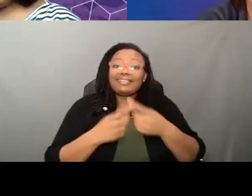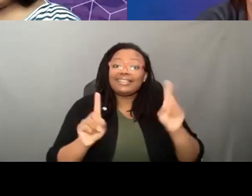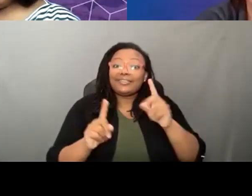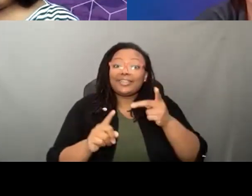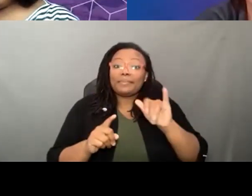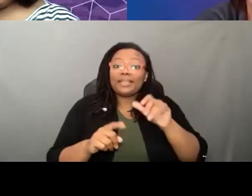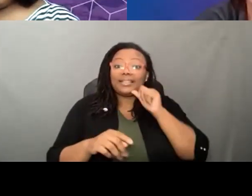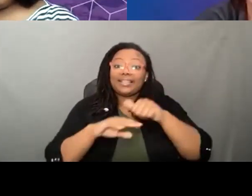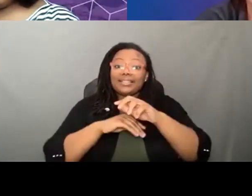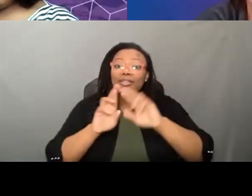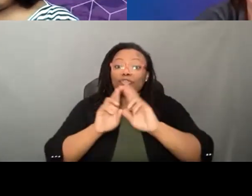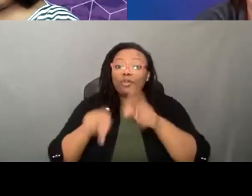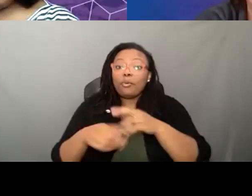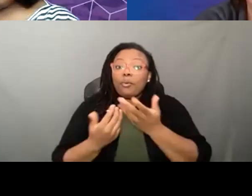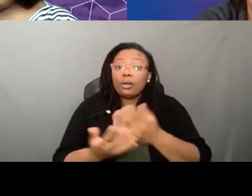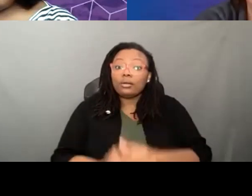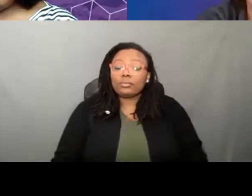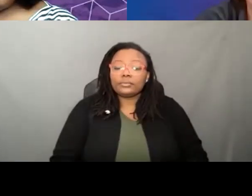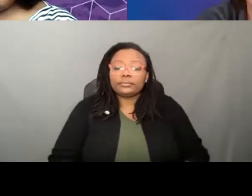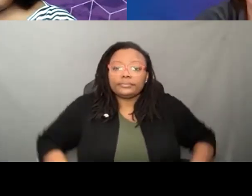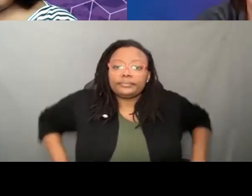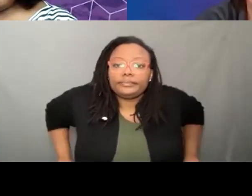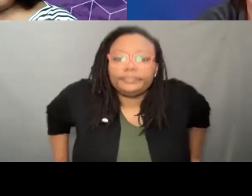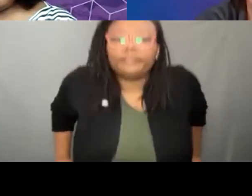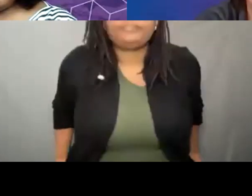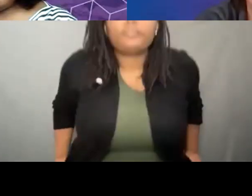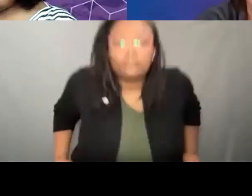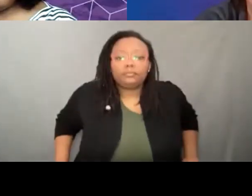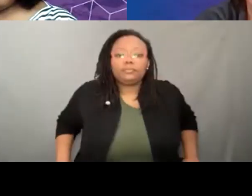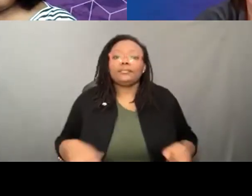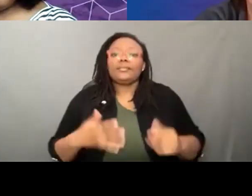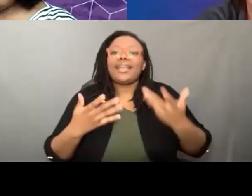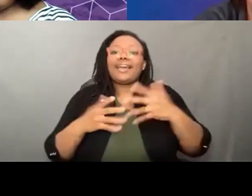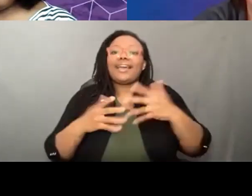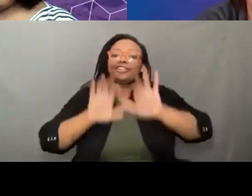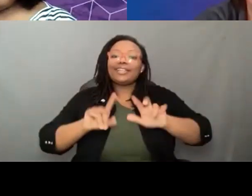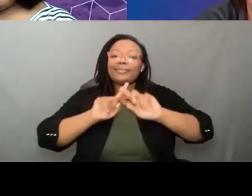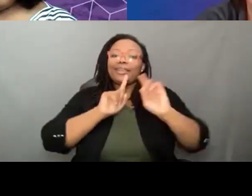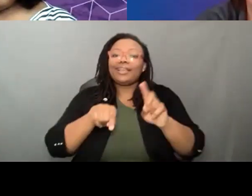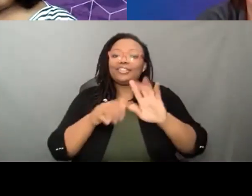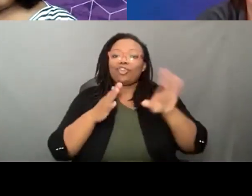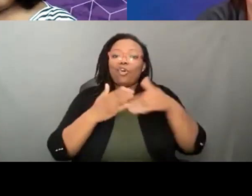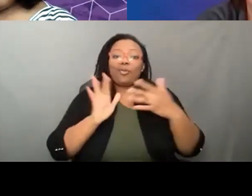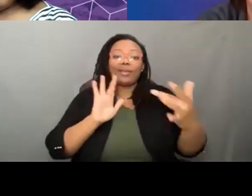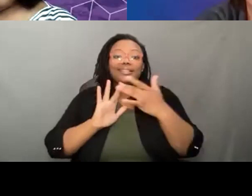Jeff Vieceli: As I typed in one of the answers, and I mentioned, always reach out to the program officer.